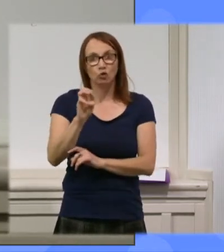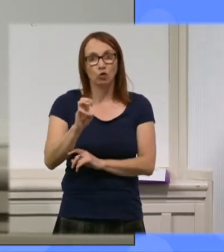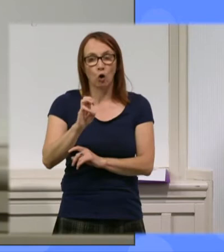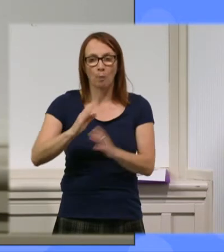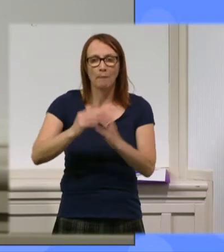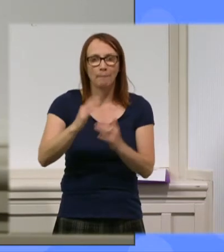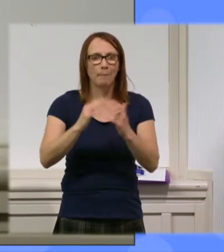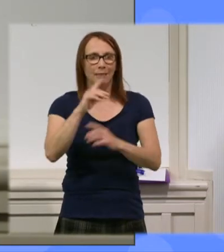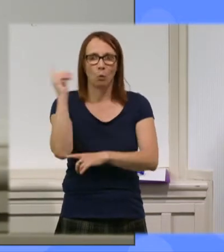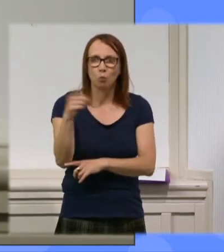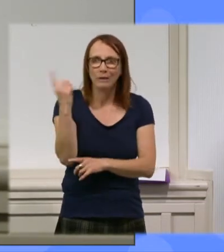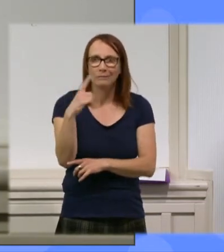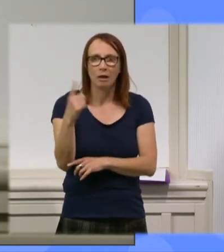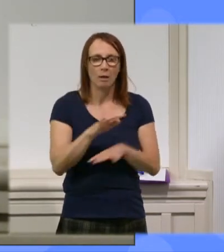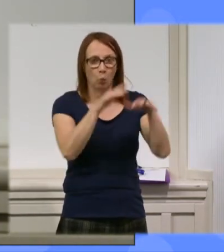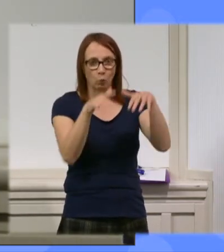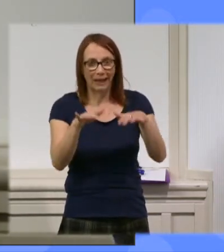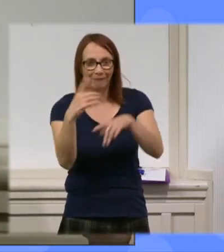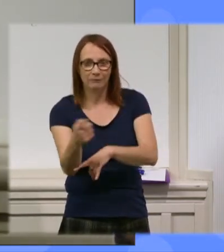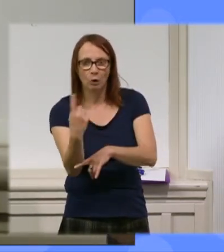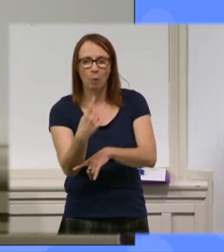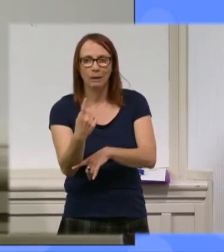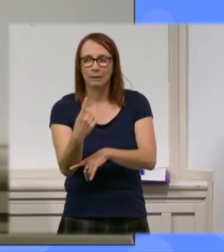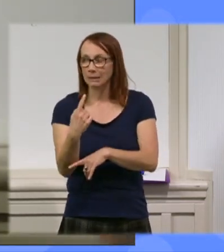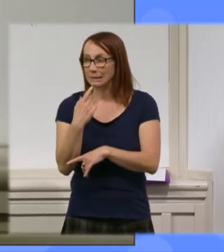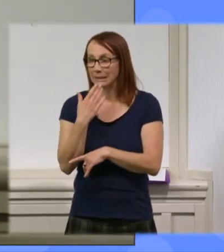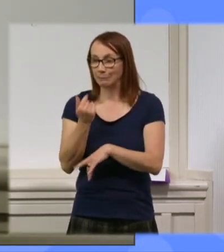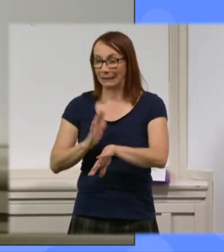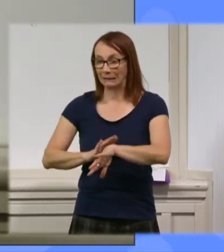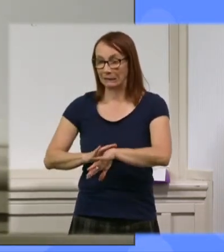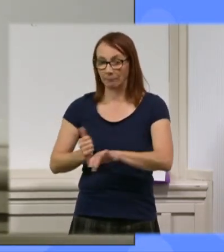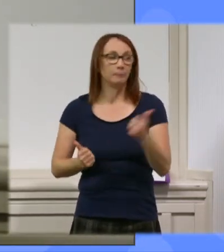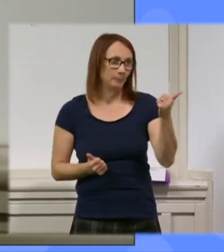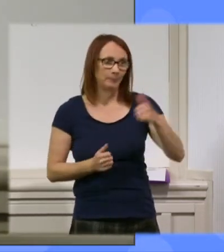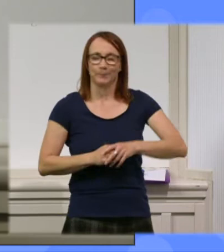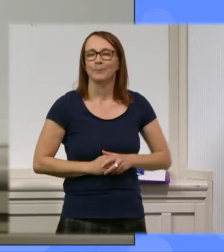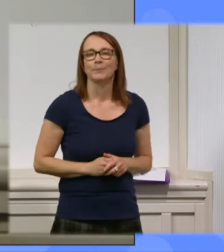turbines and wave machines and so on necessary to do that absolutely so we